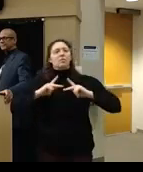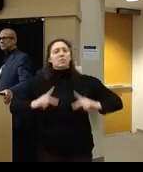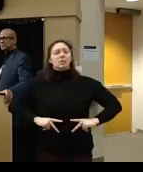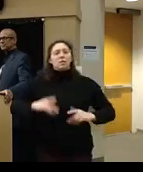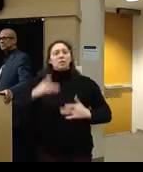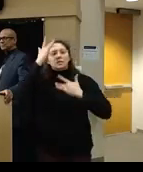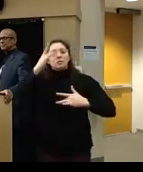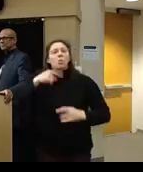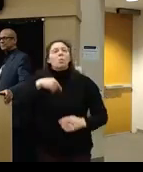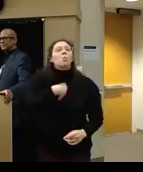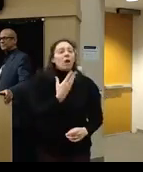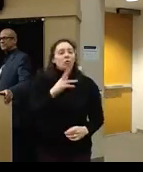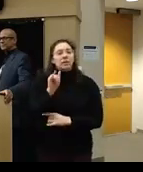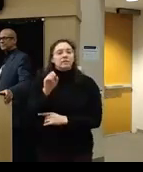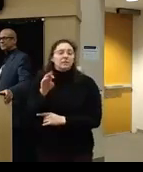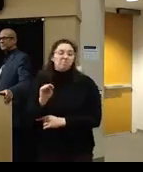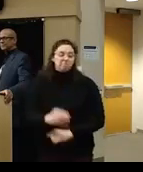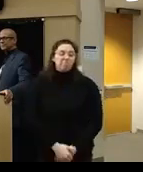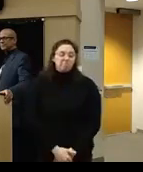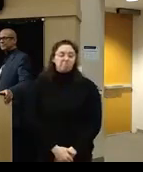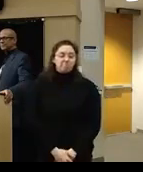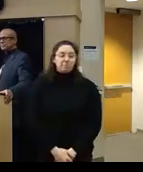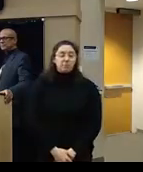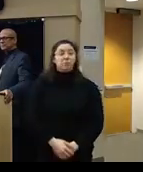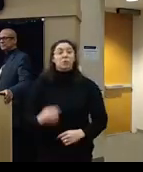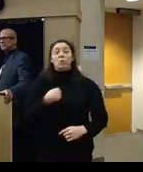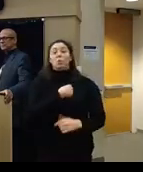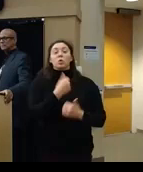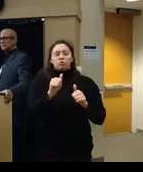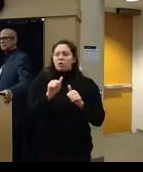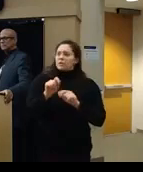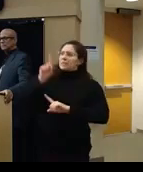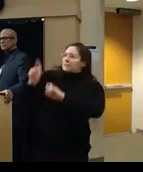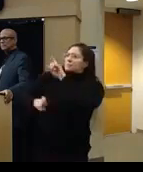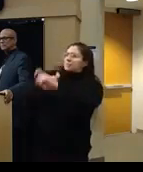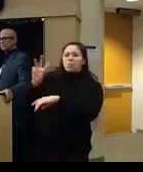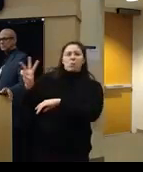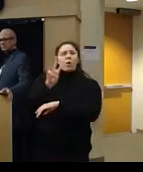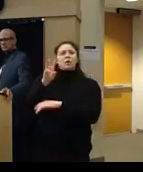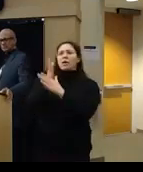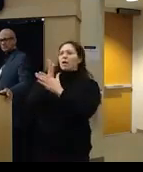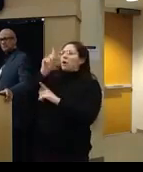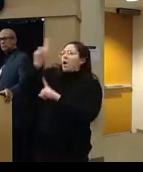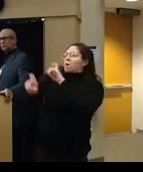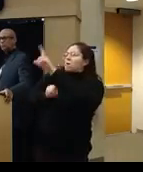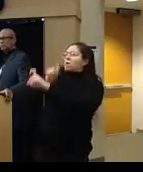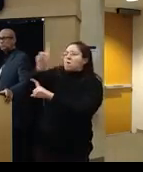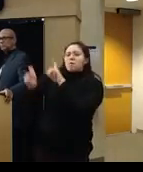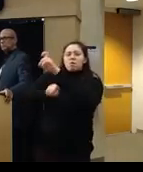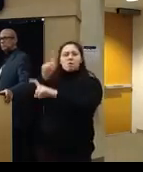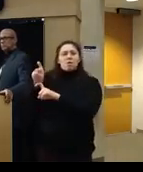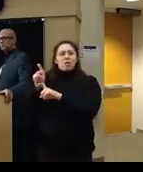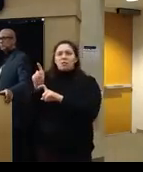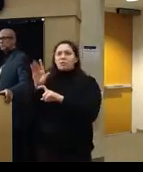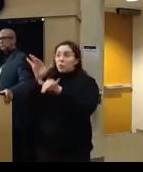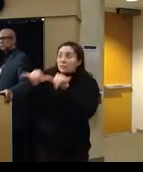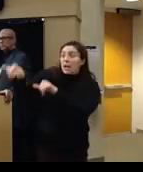of white racism if we start interrogating Western psychology even on its own standards and terms I